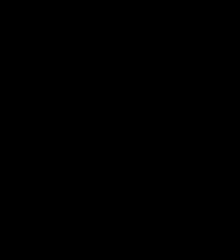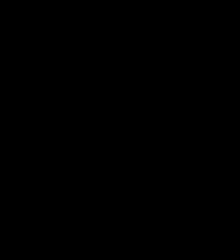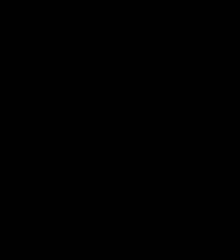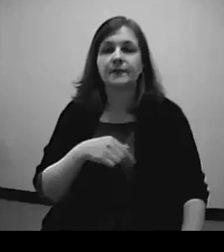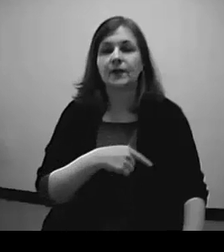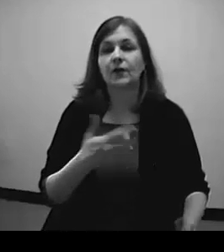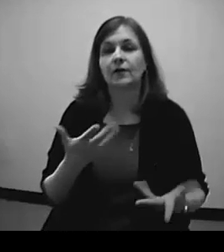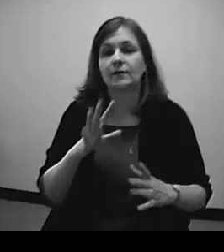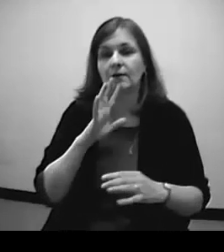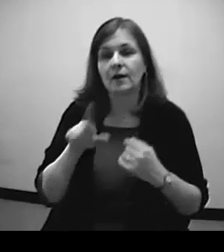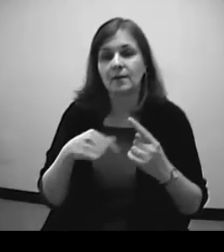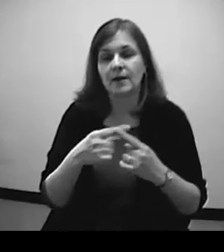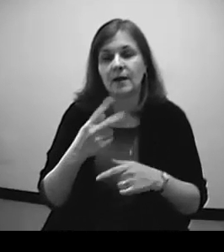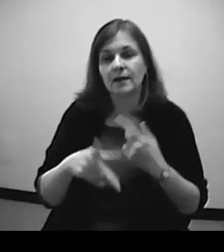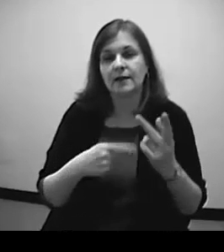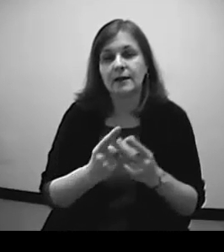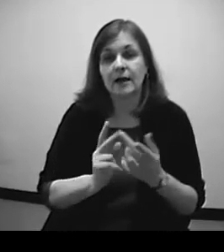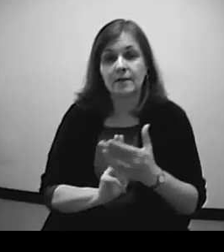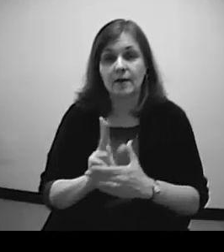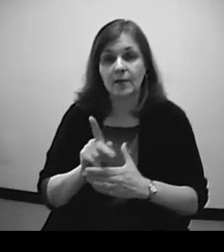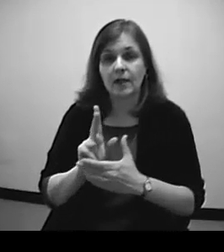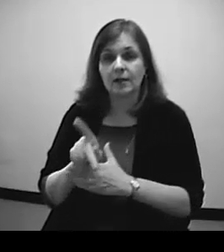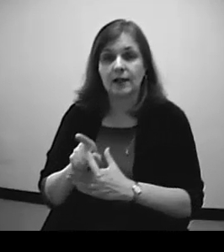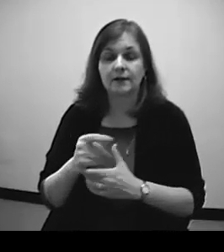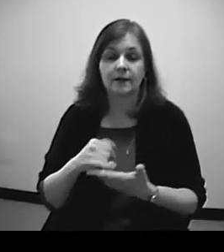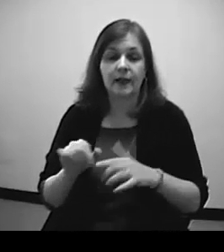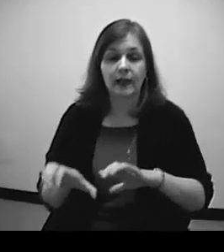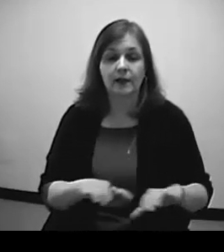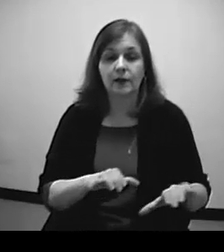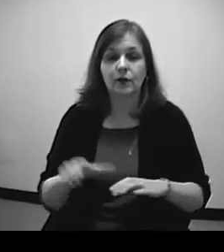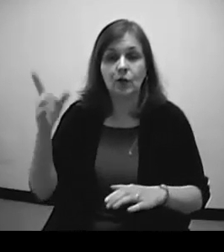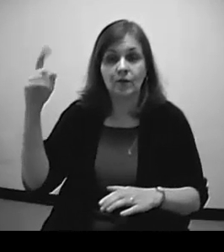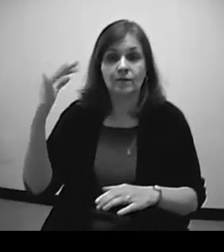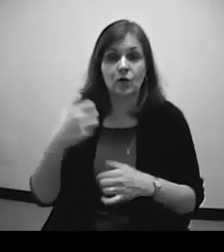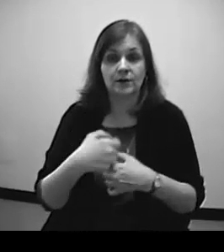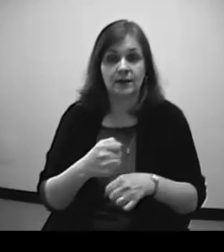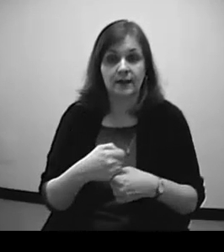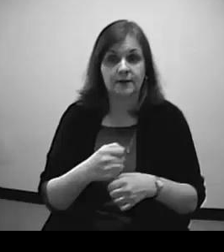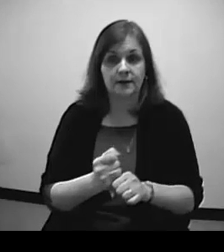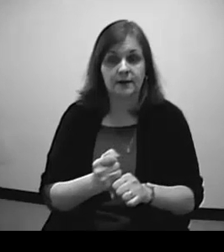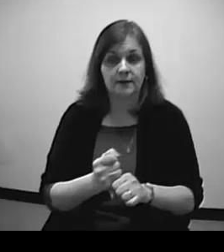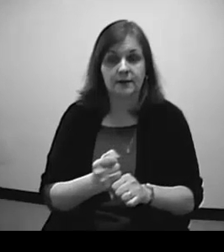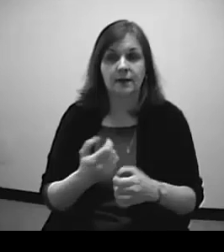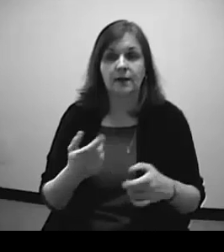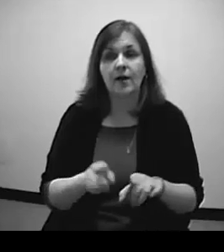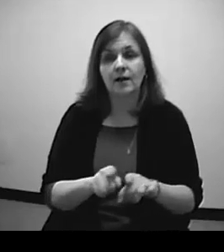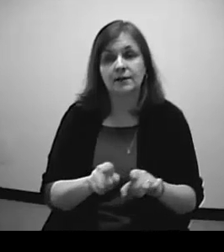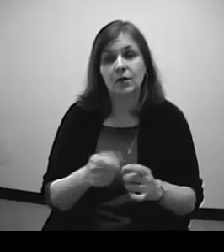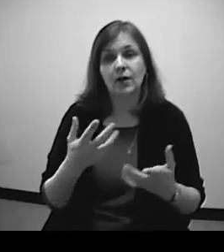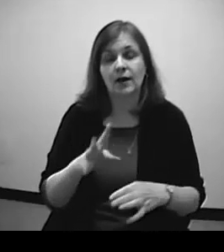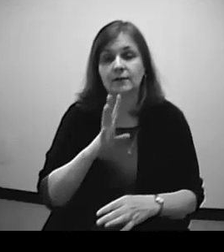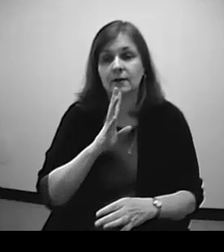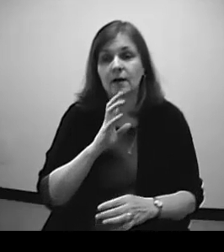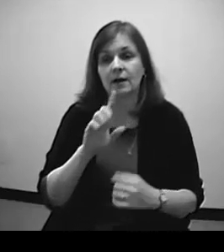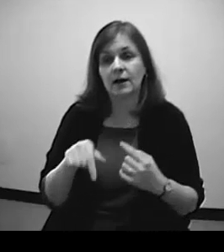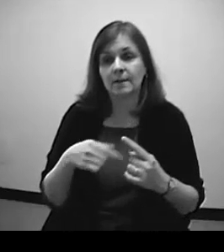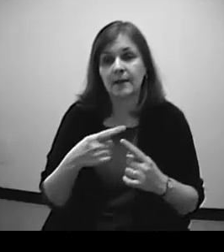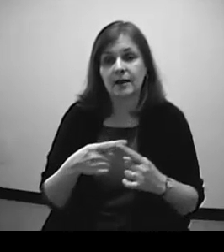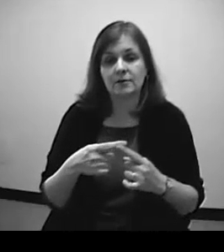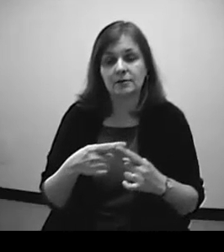We have talked about the type of plants that will go through photosynthesis we have also discussed